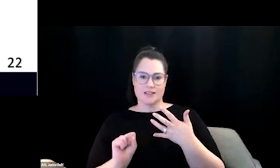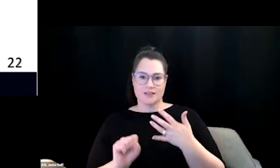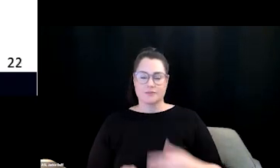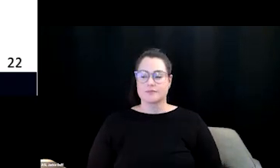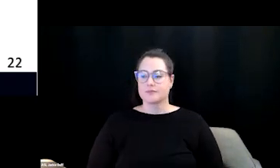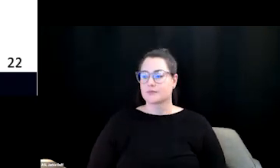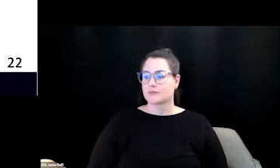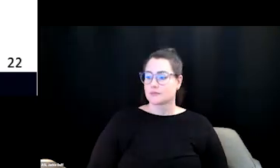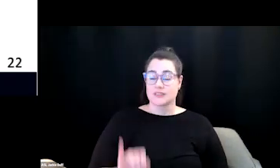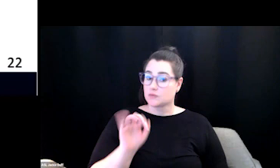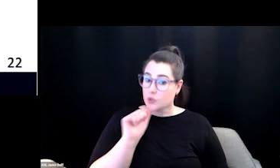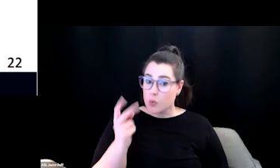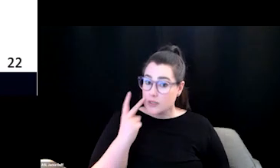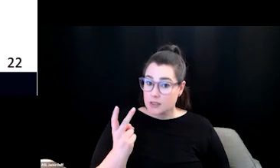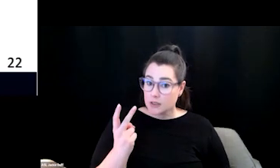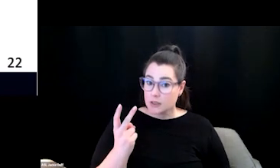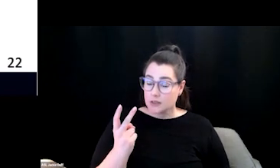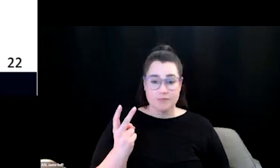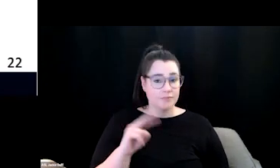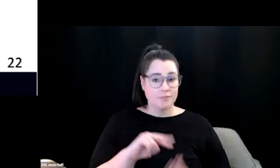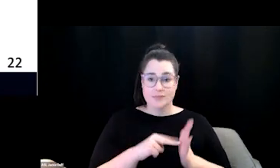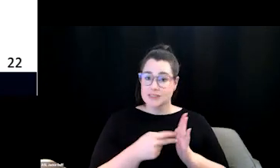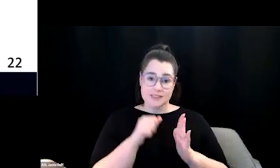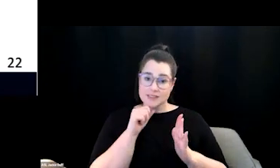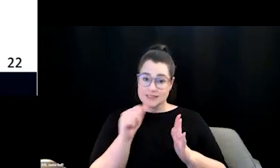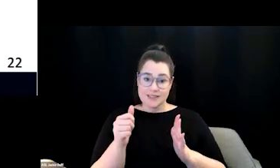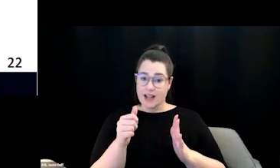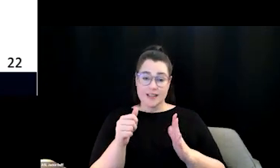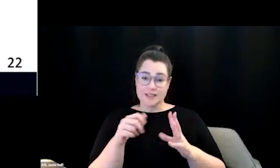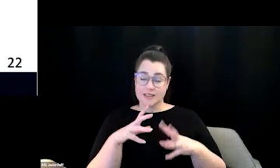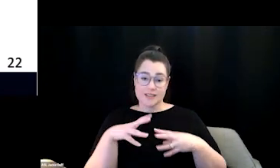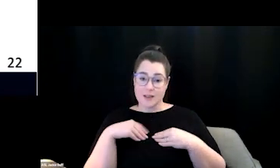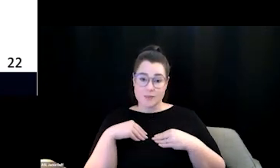If you do not see your proposal there, it is not with us, and call IT Help Central.